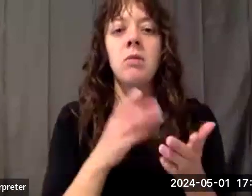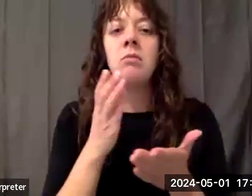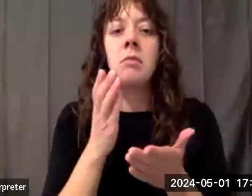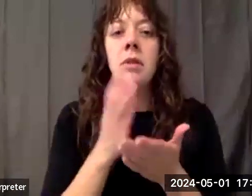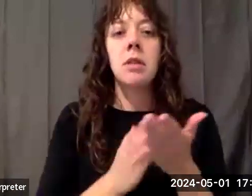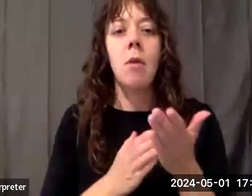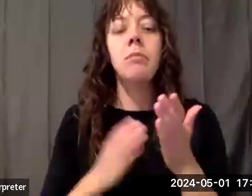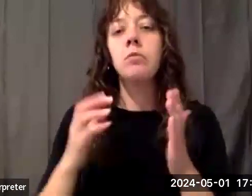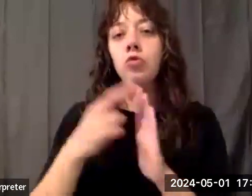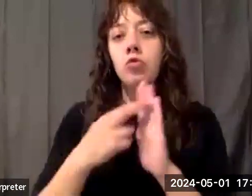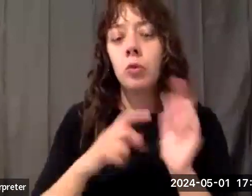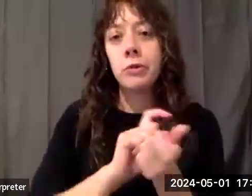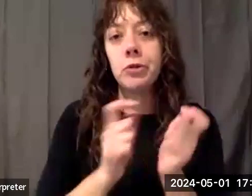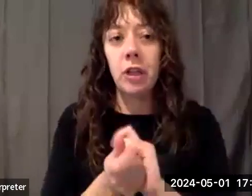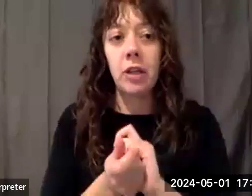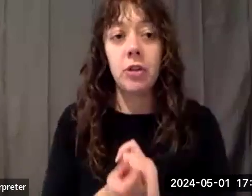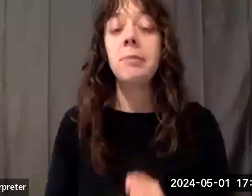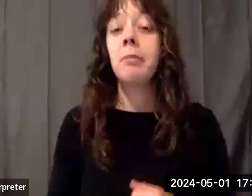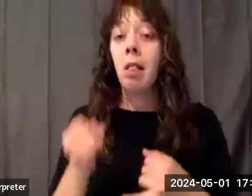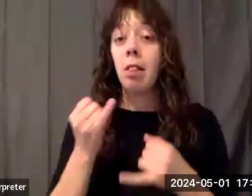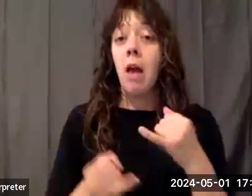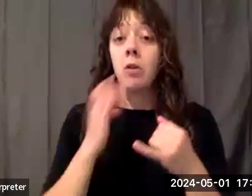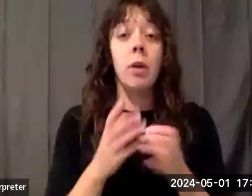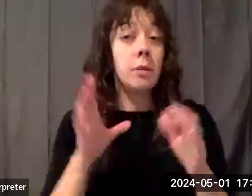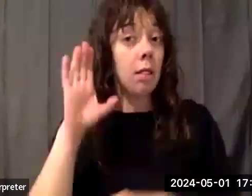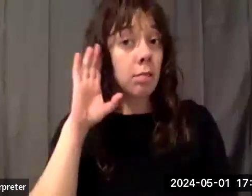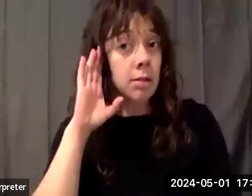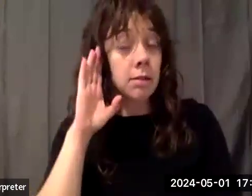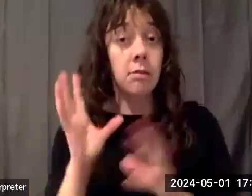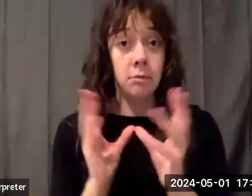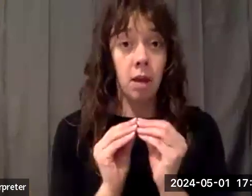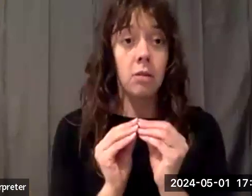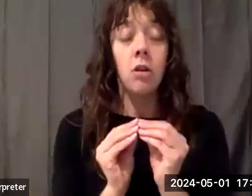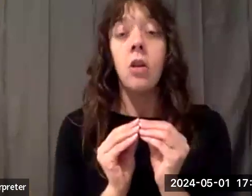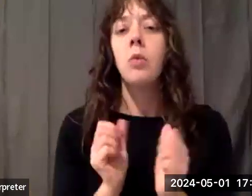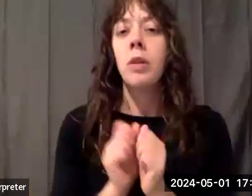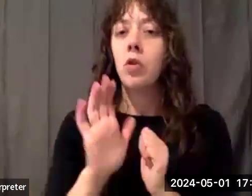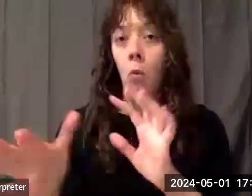and gather your comments when we have about five to 10 minutes left. In that, that section of the meeting, we will wrap up